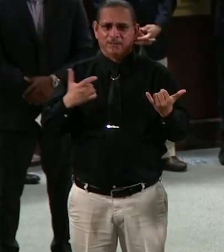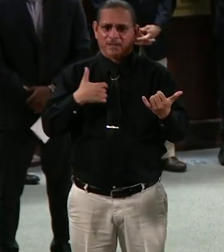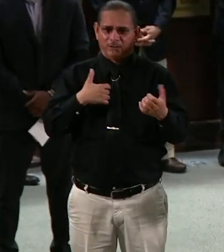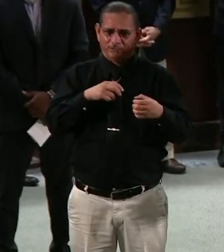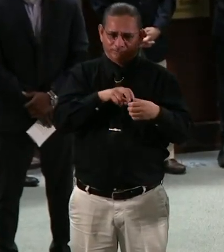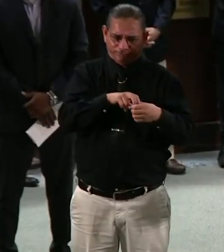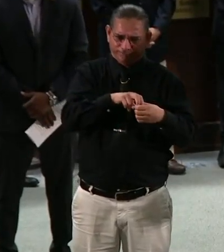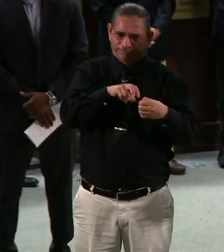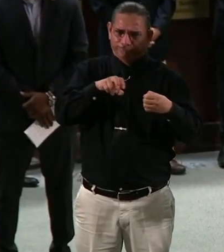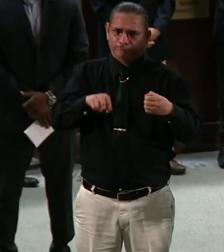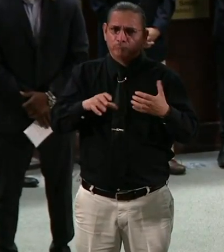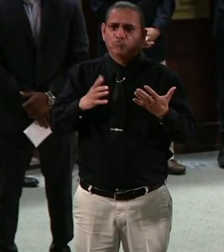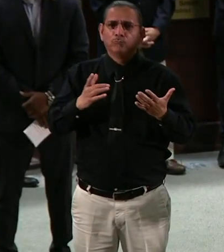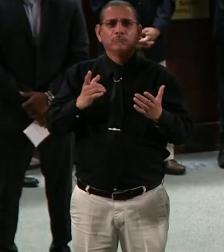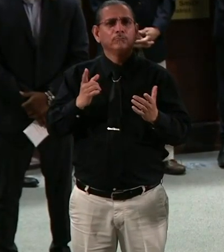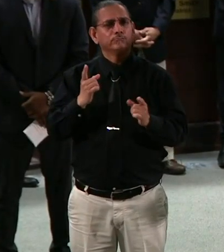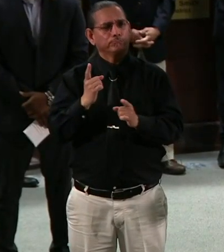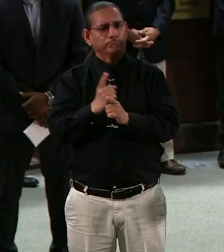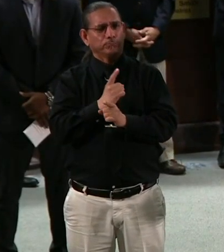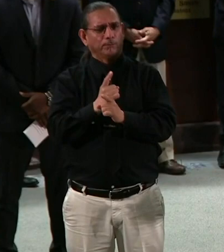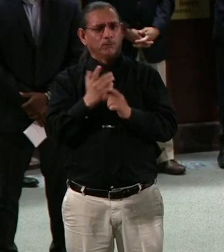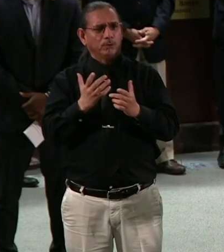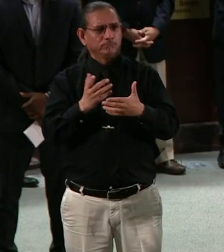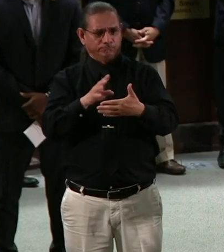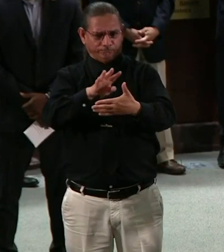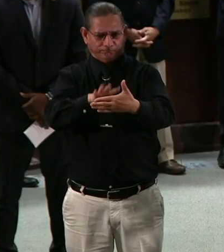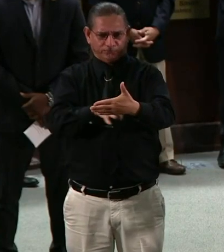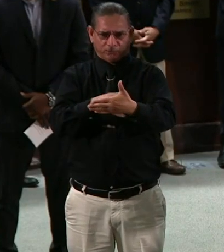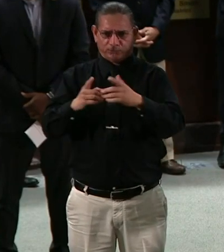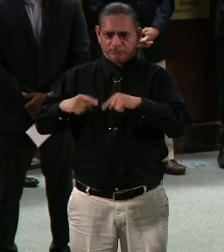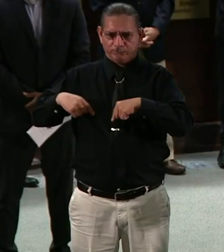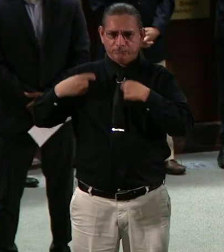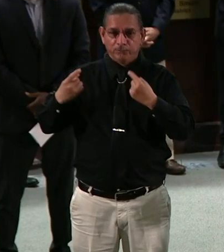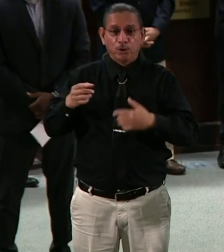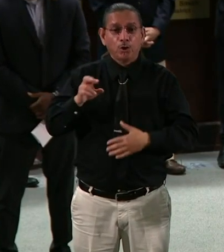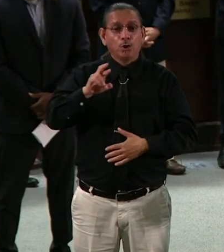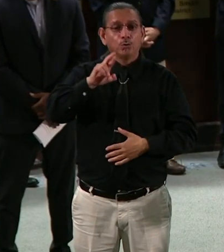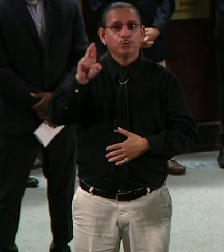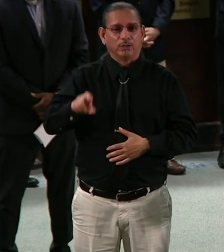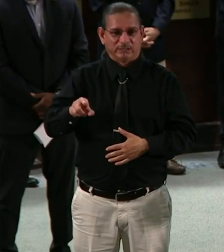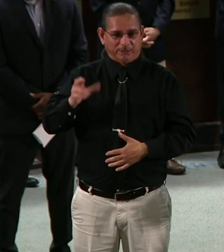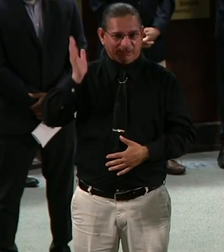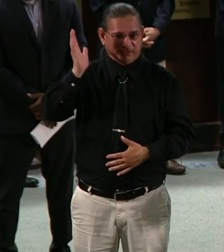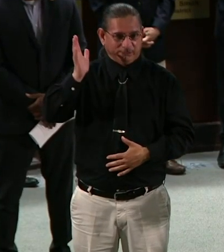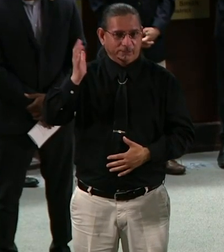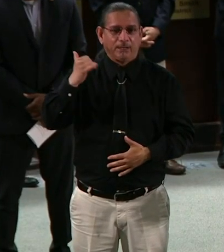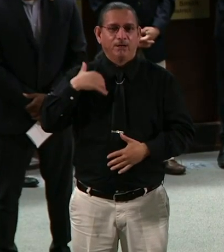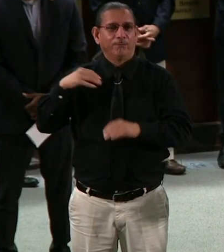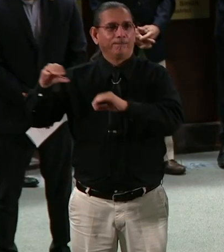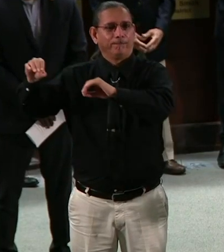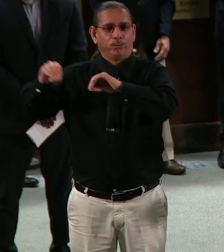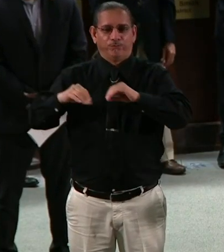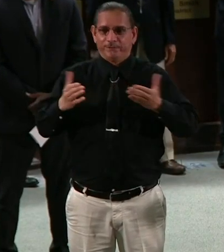YOU FOR JOINING US TO WEEKS OUT OF OUR USUAL ROUTINE AS YOU CAN SEE OF HOLDING THESE BRIEFINGS